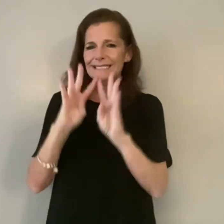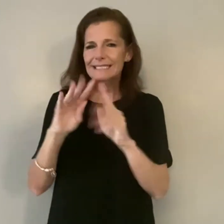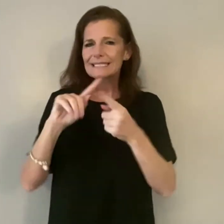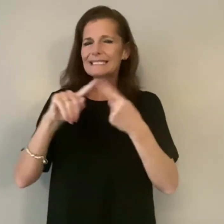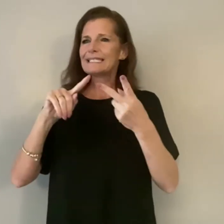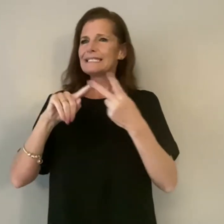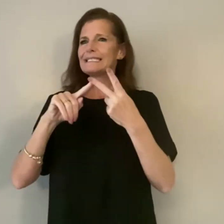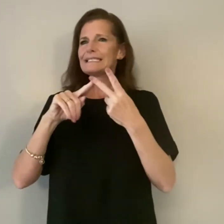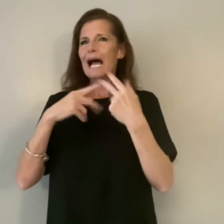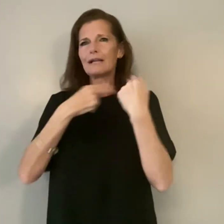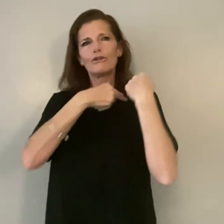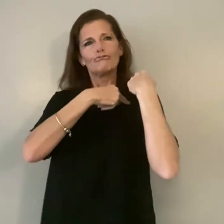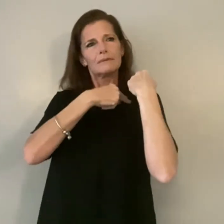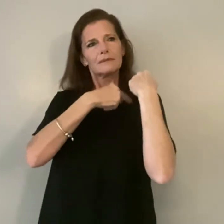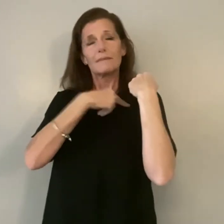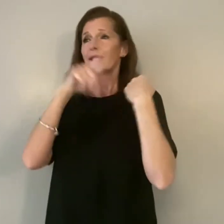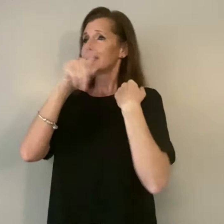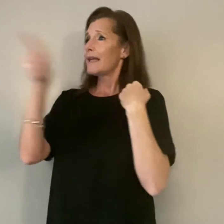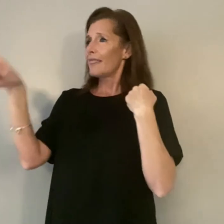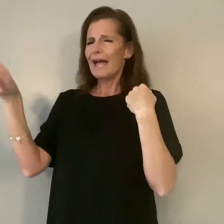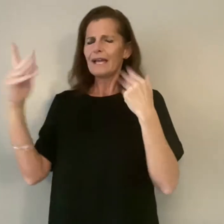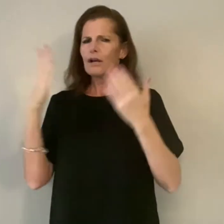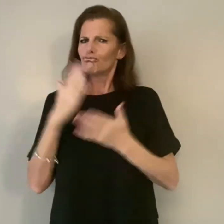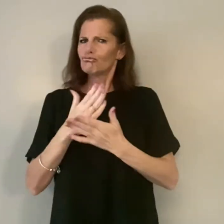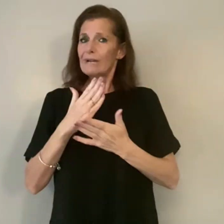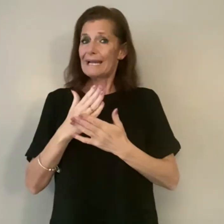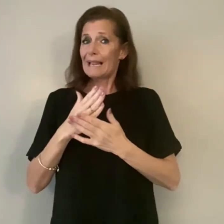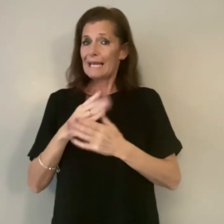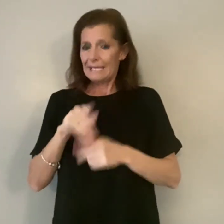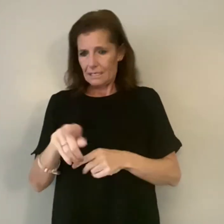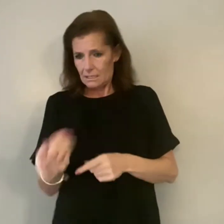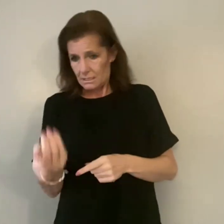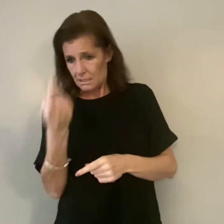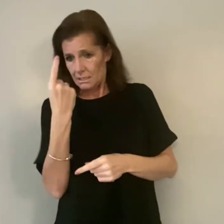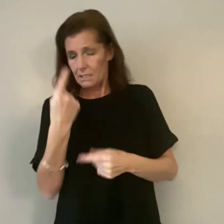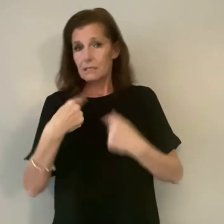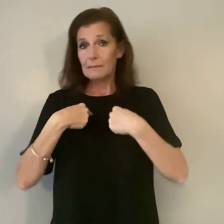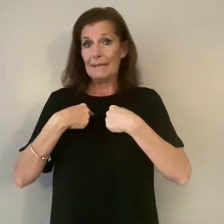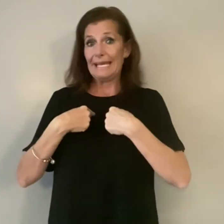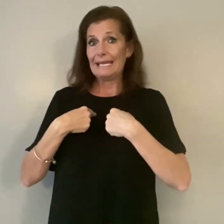and moral obligation. And I think the younger trustees have really held me accountable